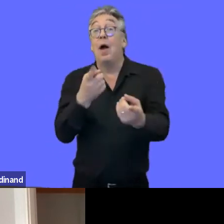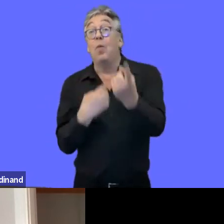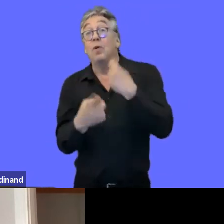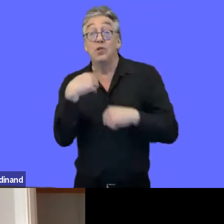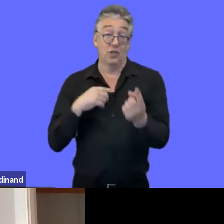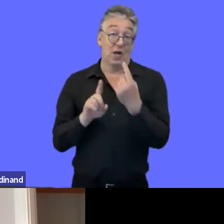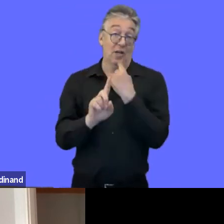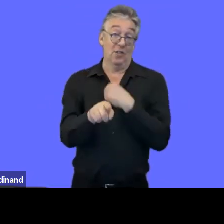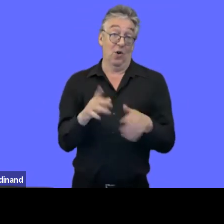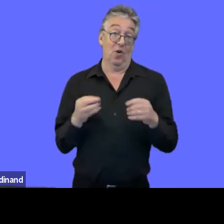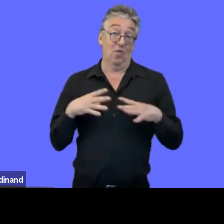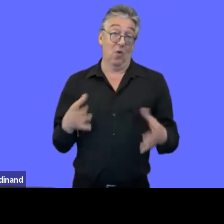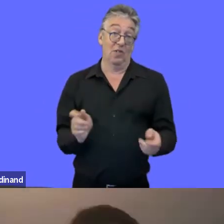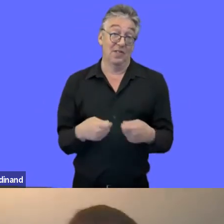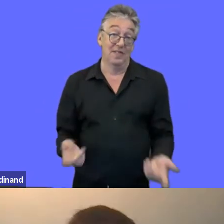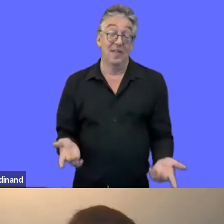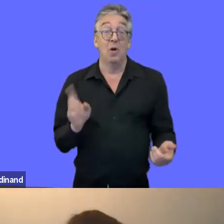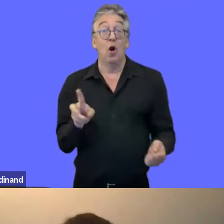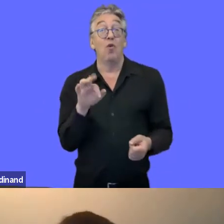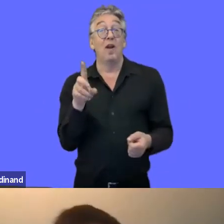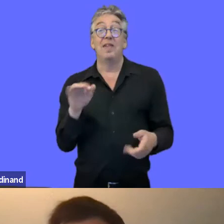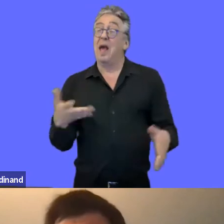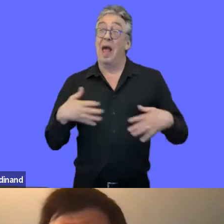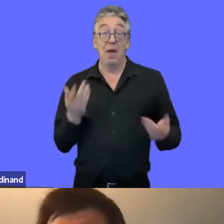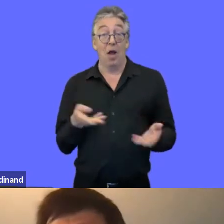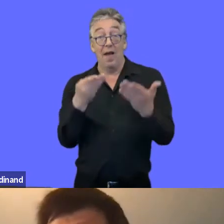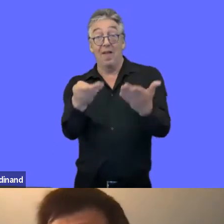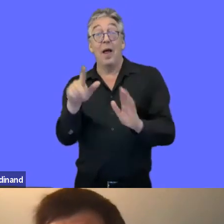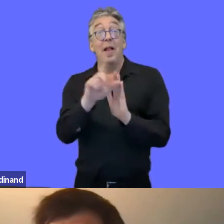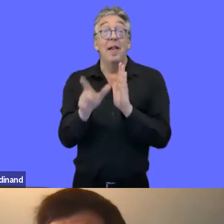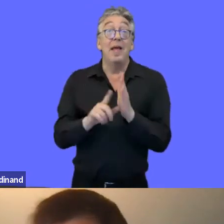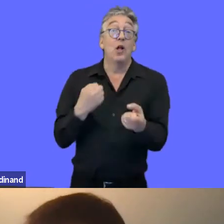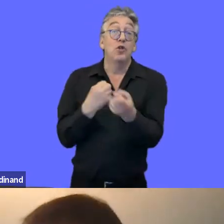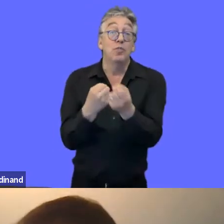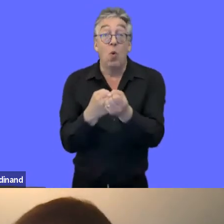and Validity is happy to provide legal advice to anybody or any NGO's